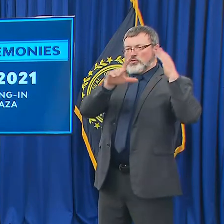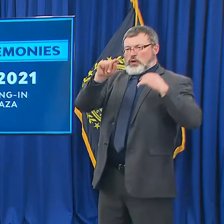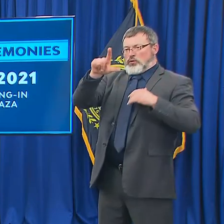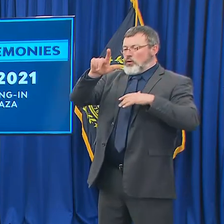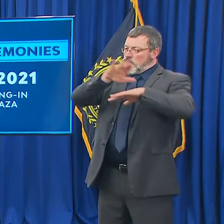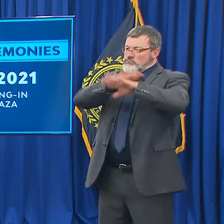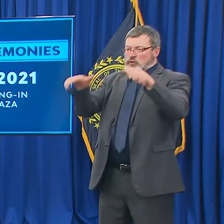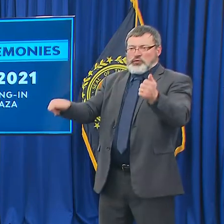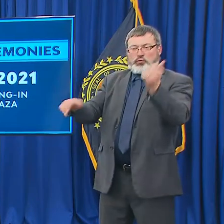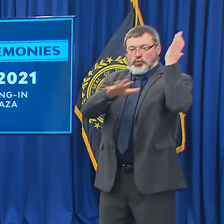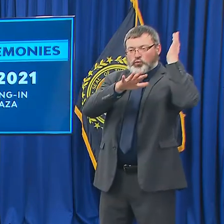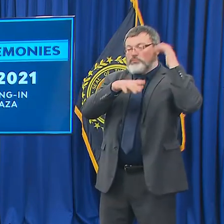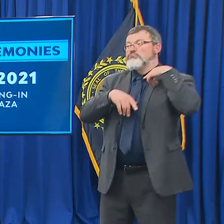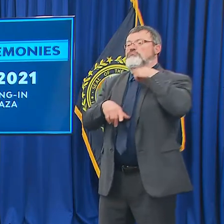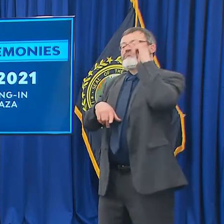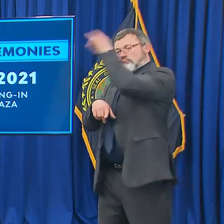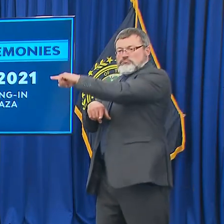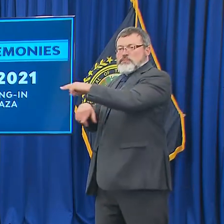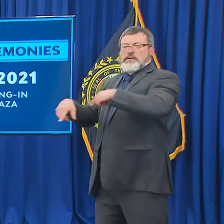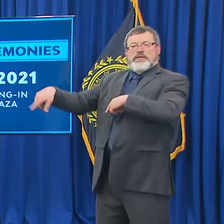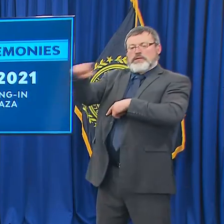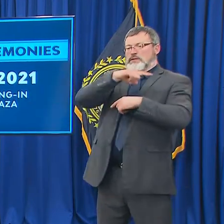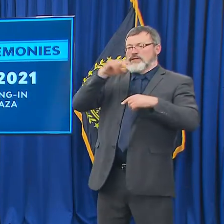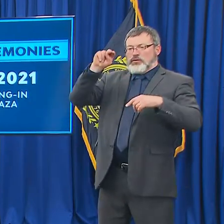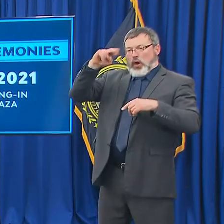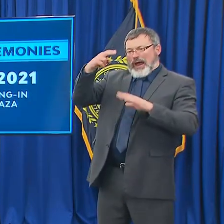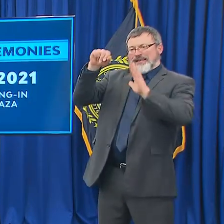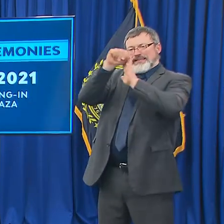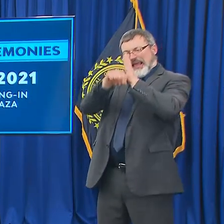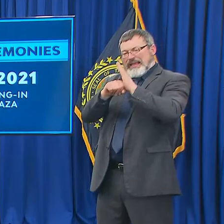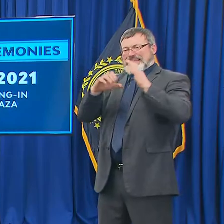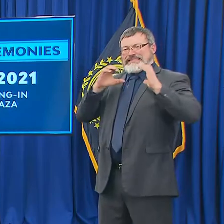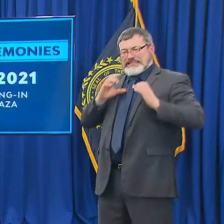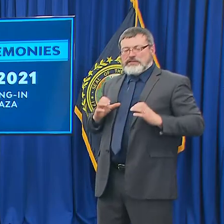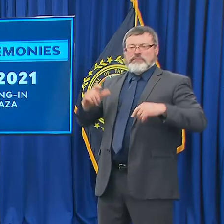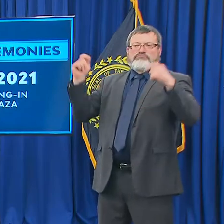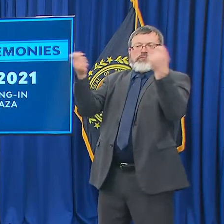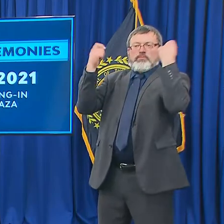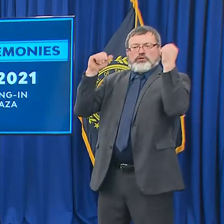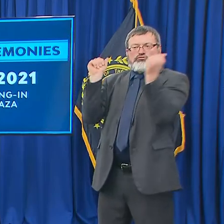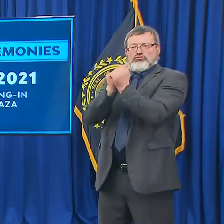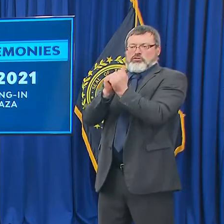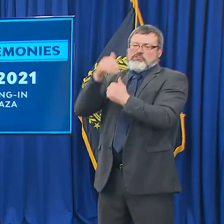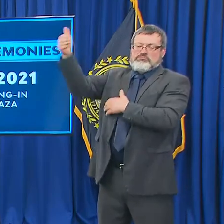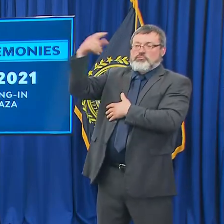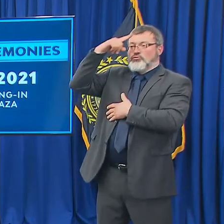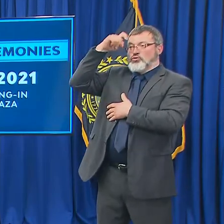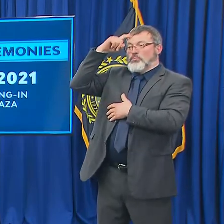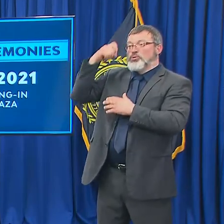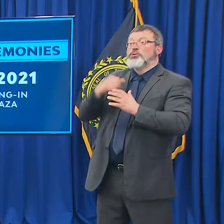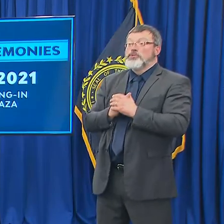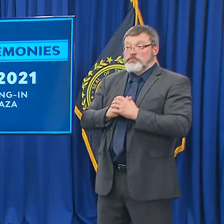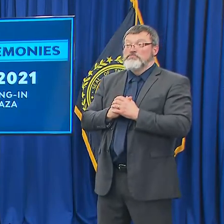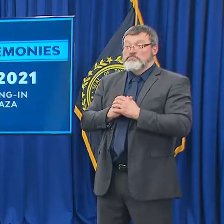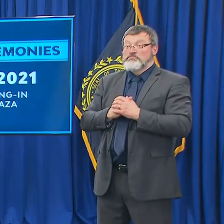The fact that we had five more outbreaks today we're now up to well over 10 outbreaks across the state. I think last week we still were in the four or five